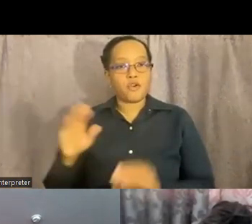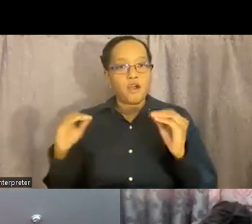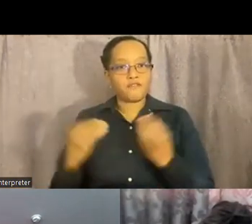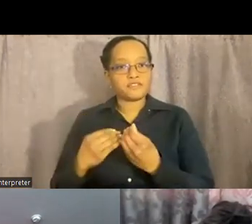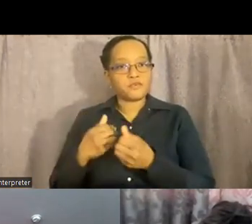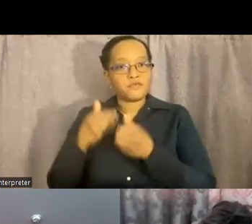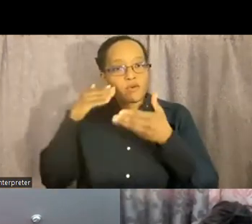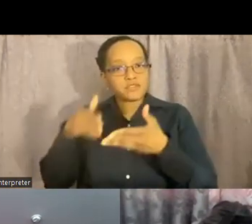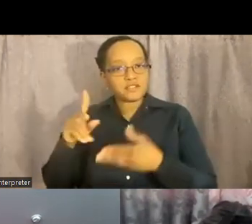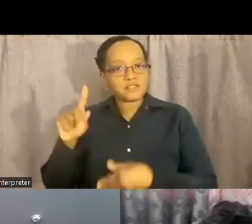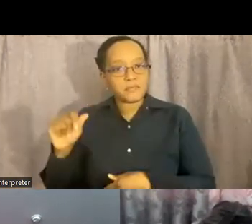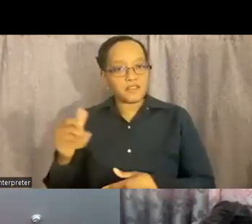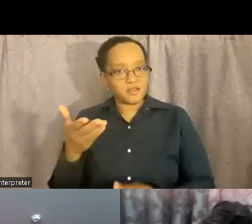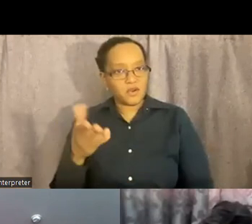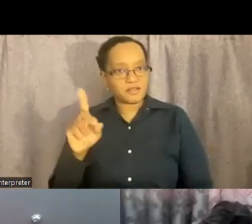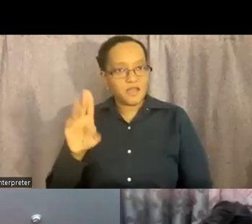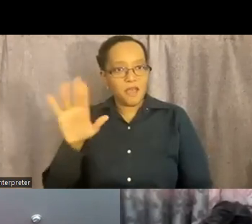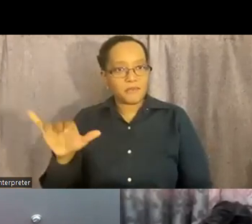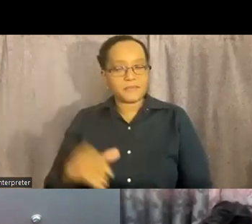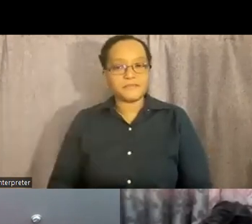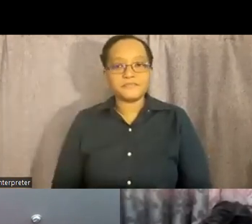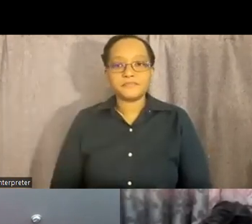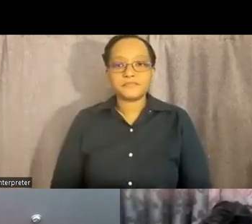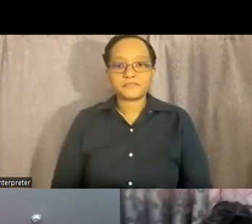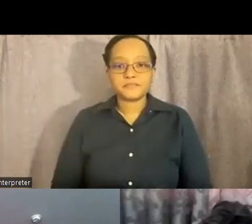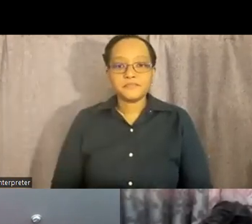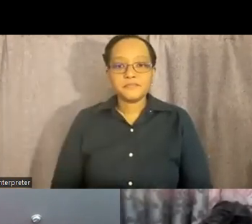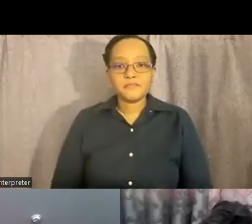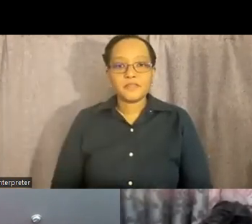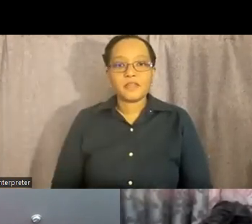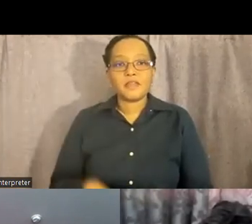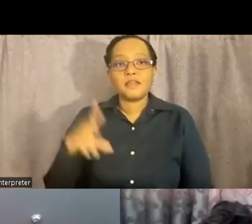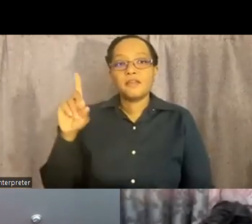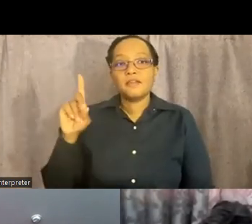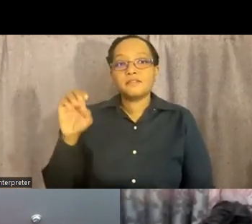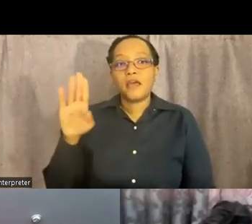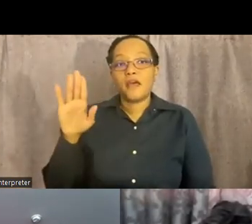Thank you very much and thank you to all of the speakers.